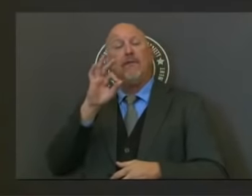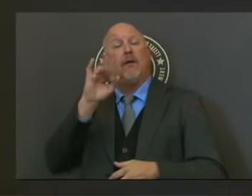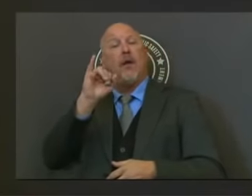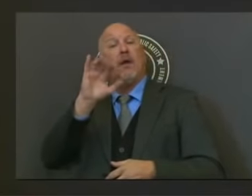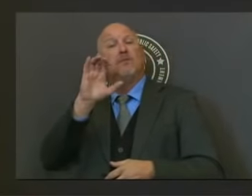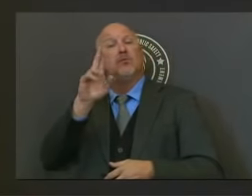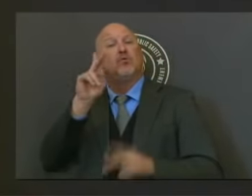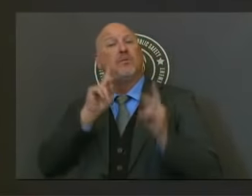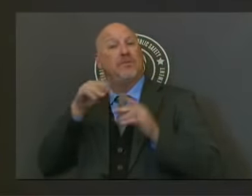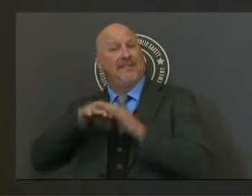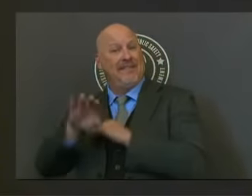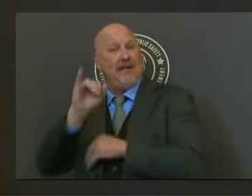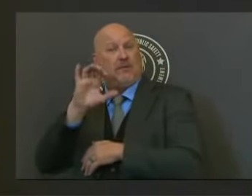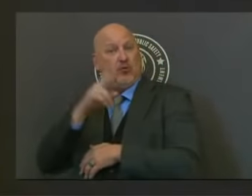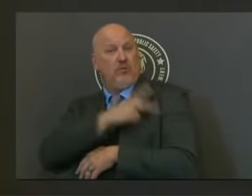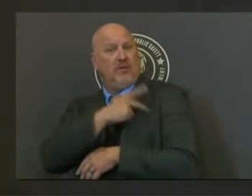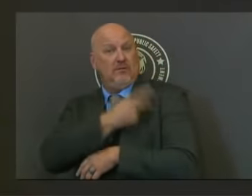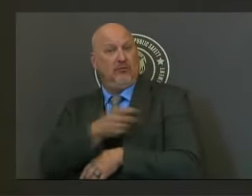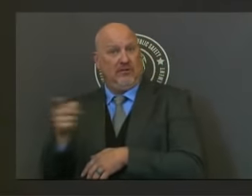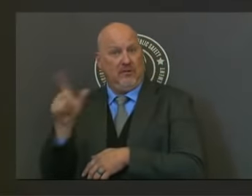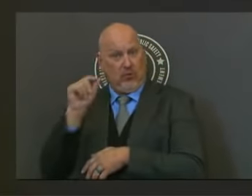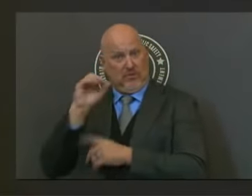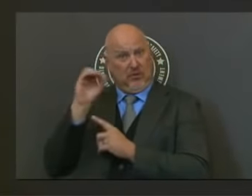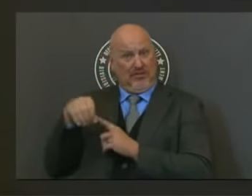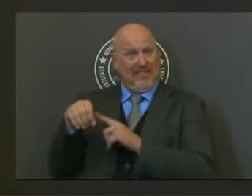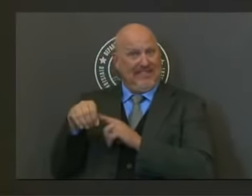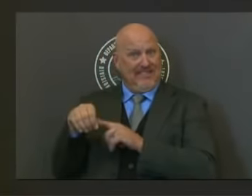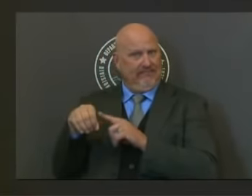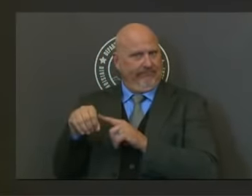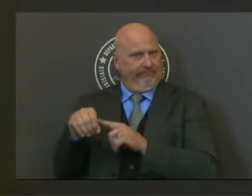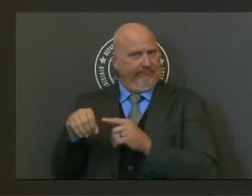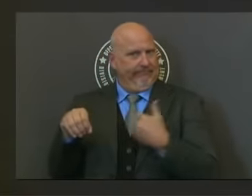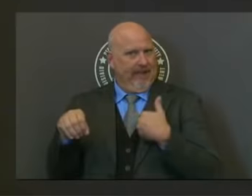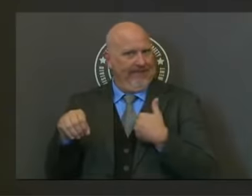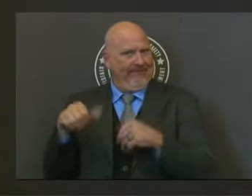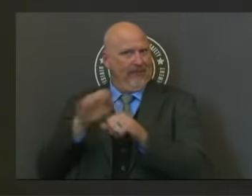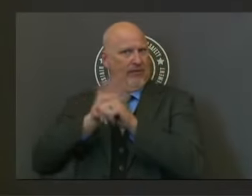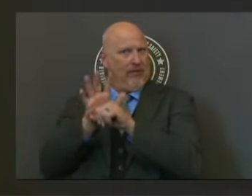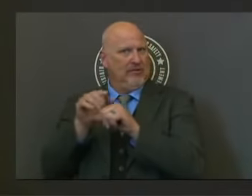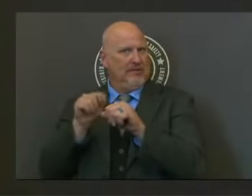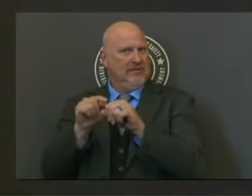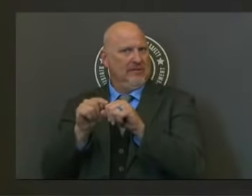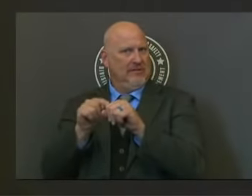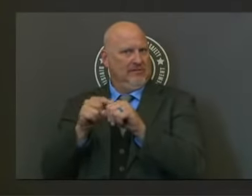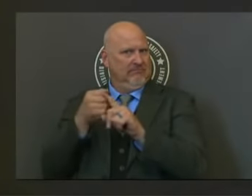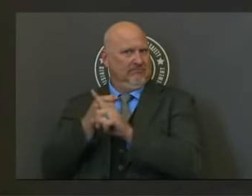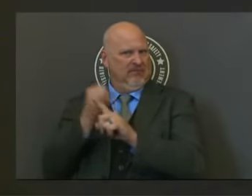for the icy air for the covert nineteen patients